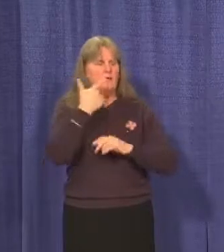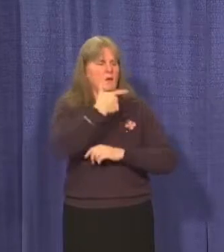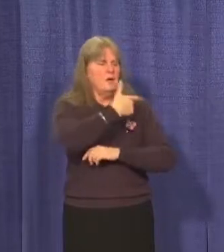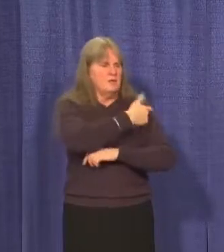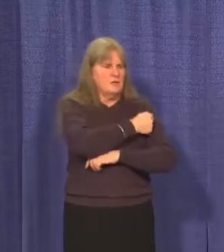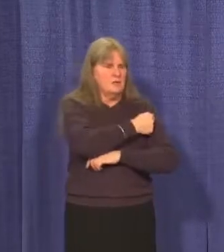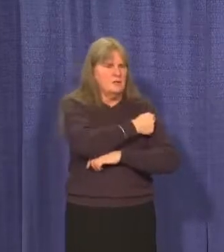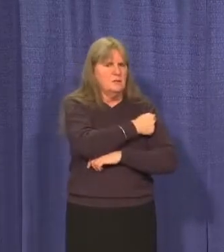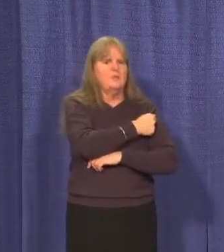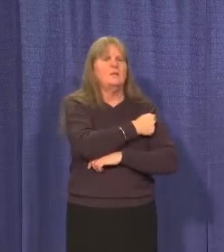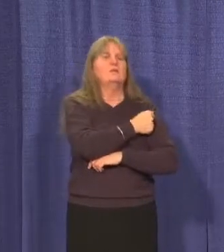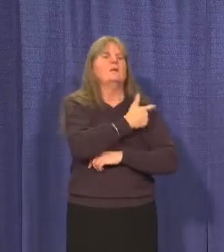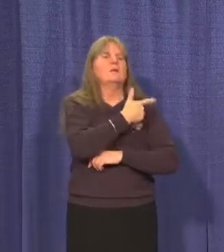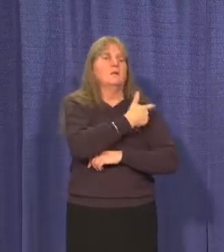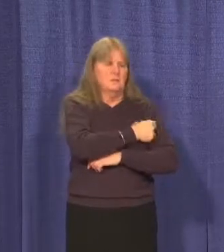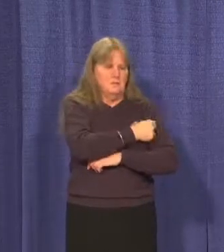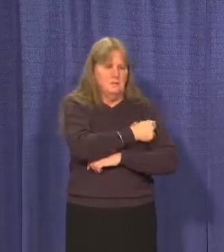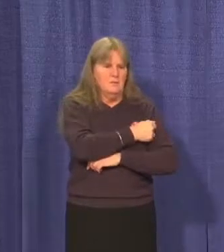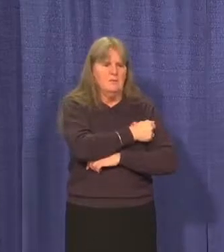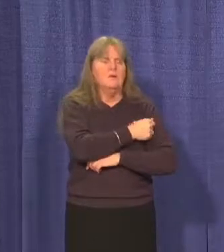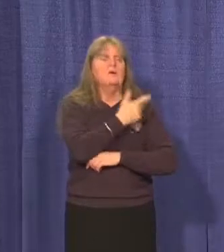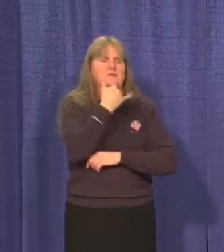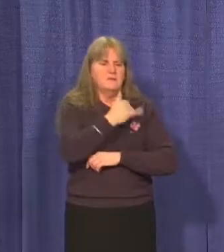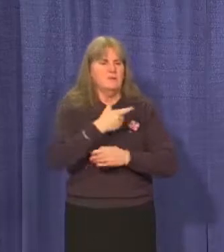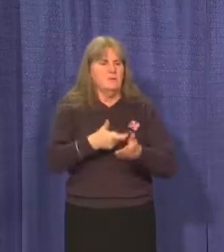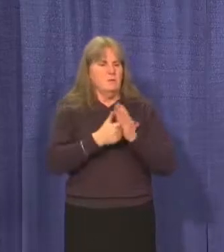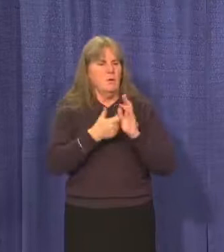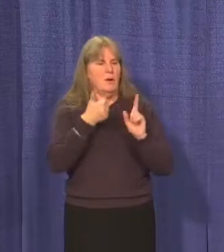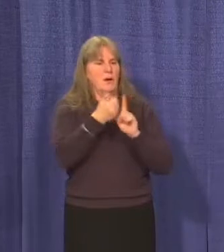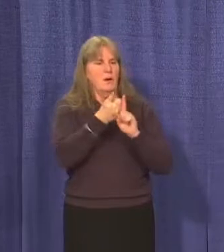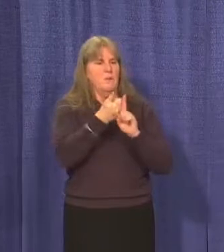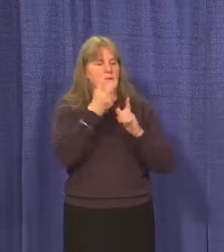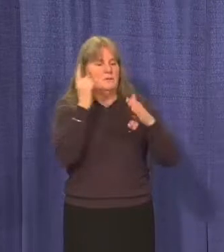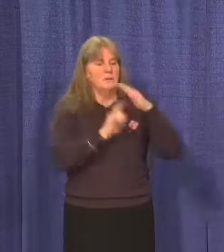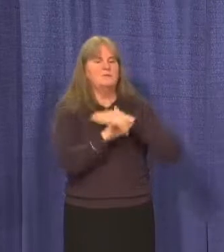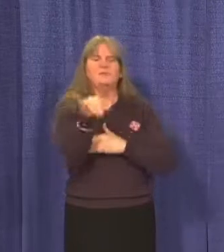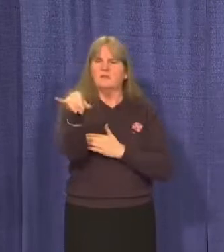Correct. Reporter: Course, CBC